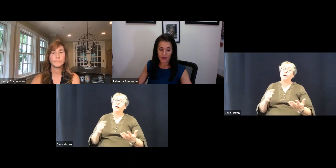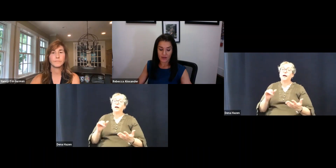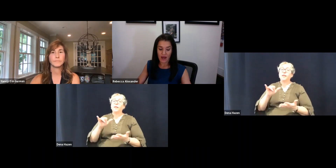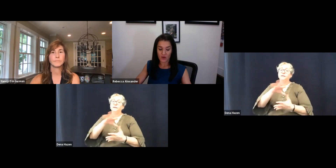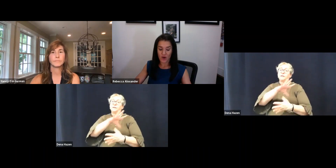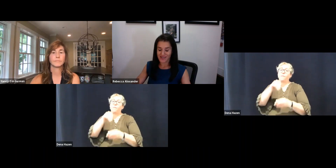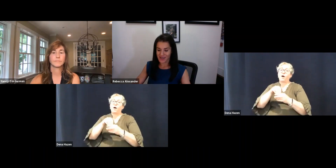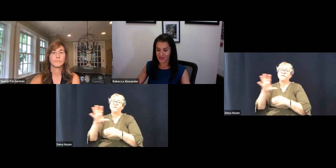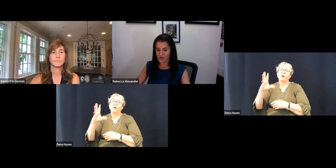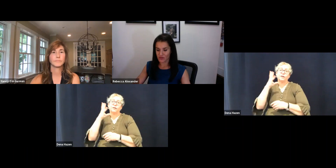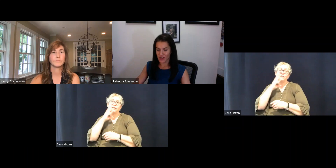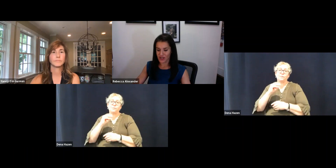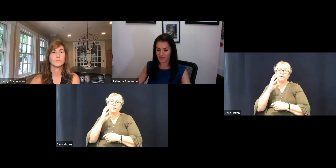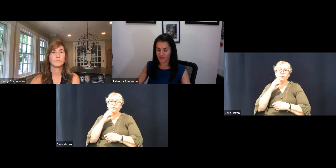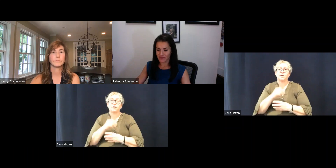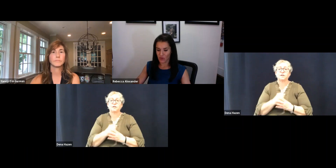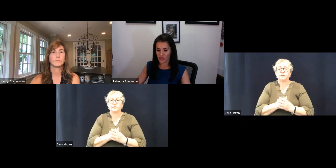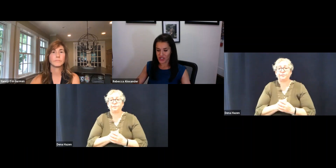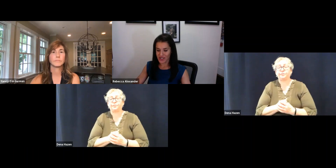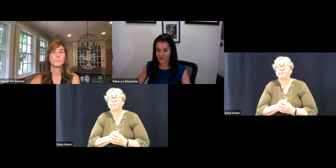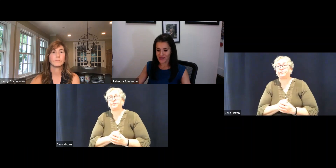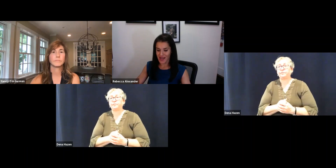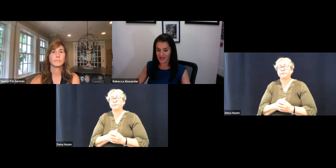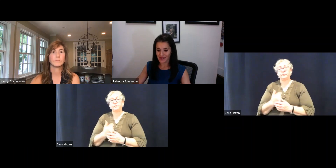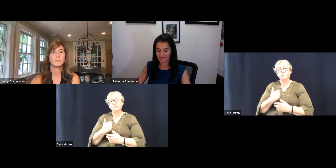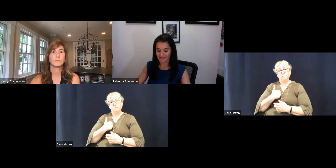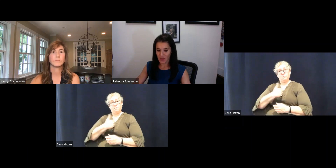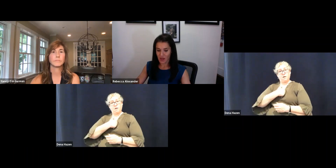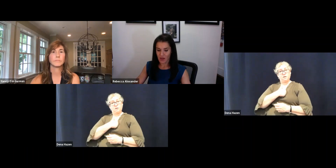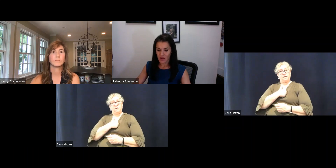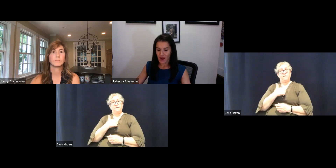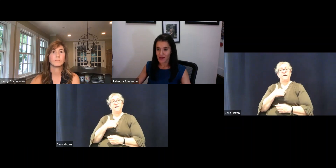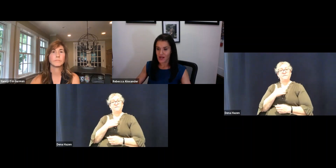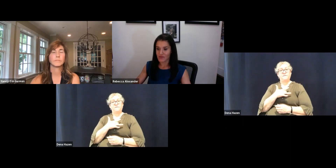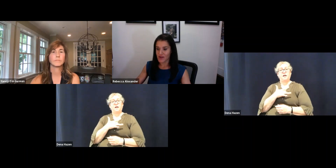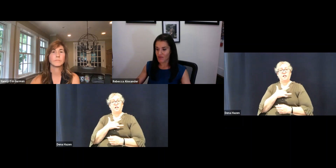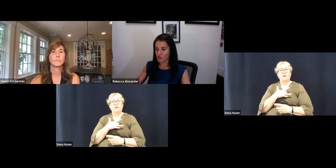In many ways I feel very fortunate that I never